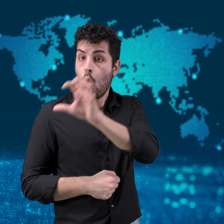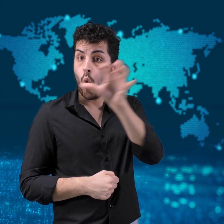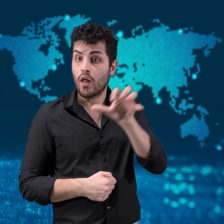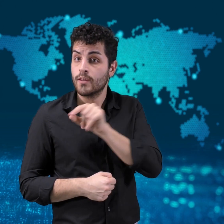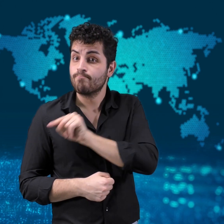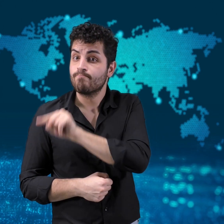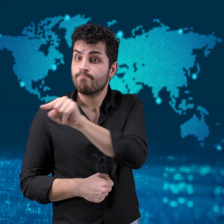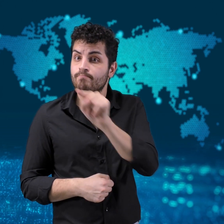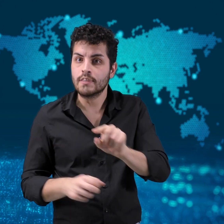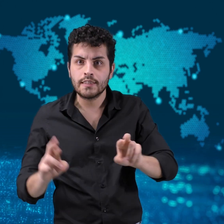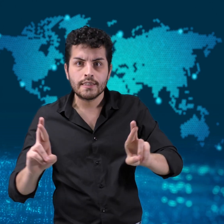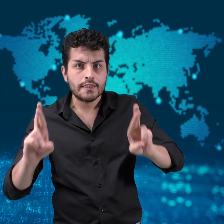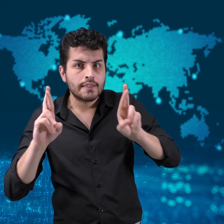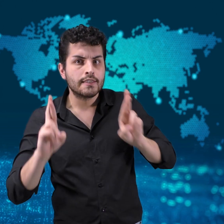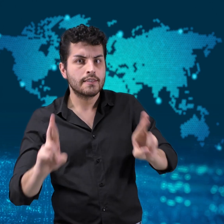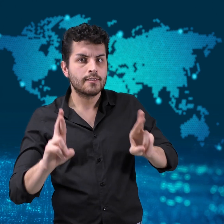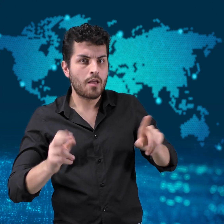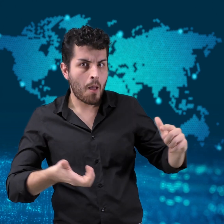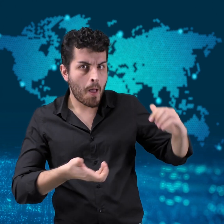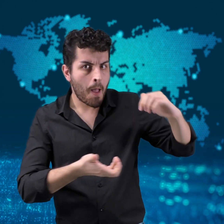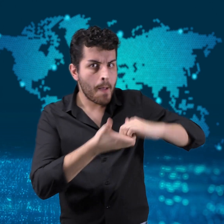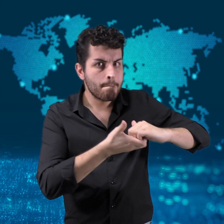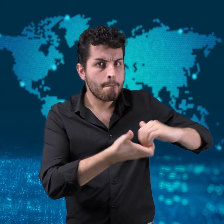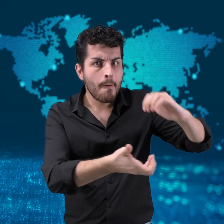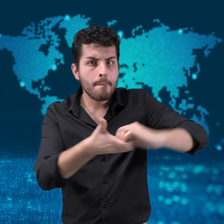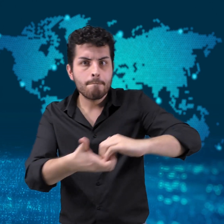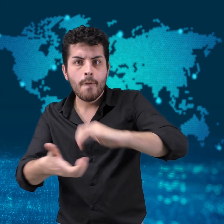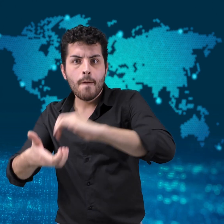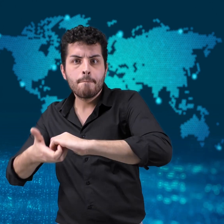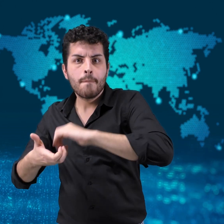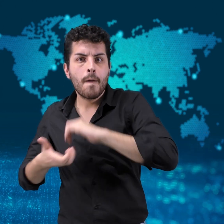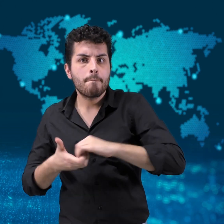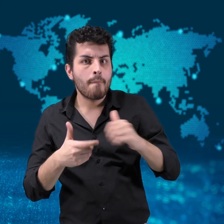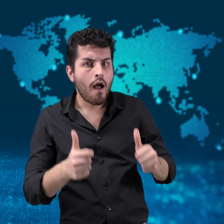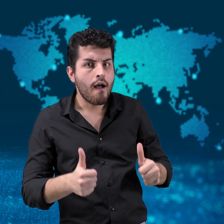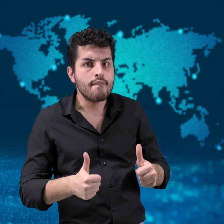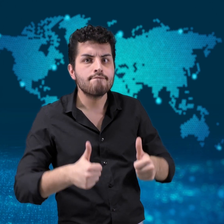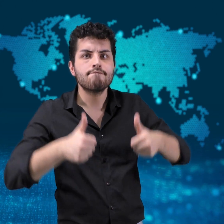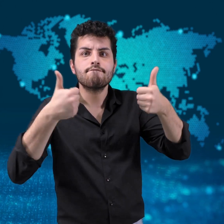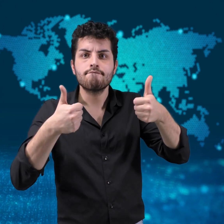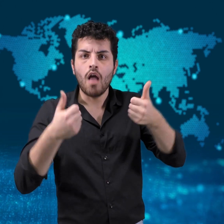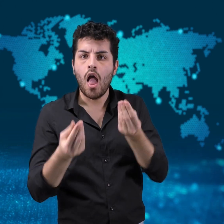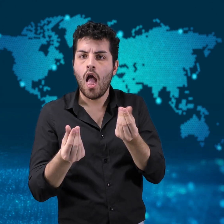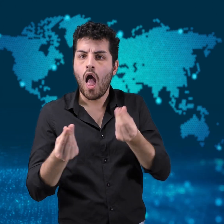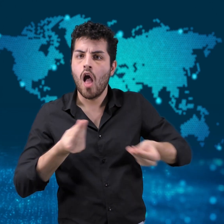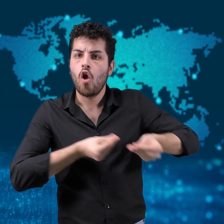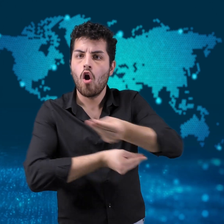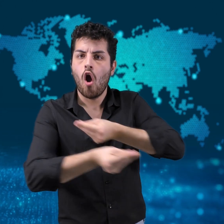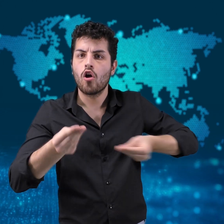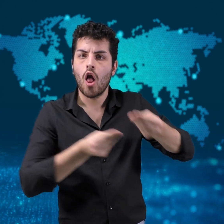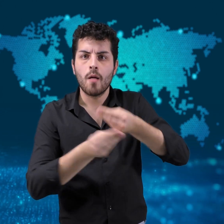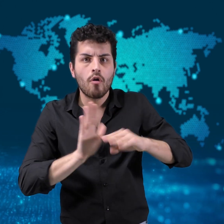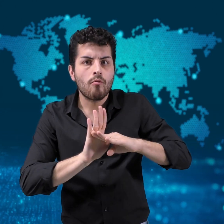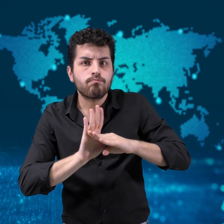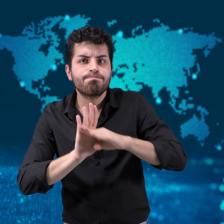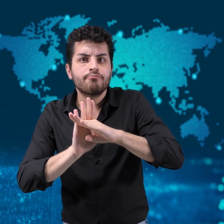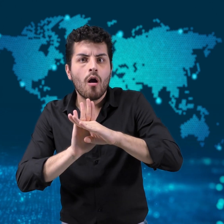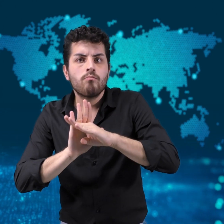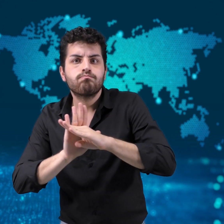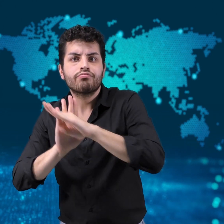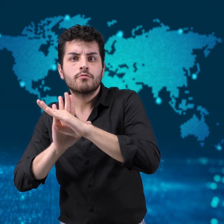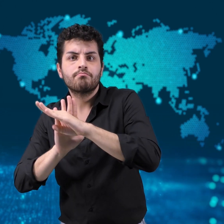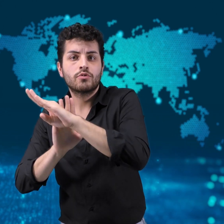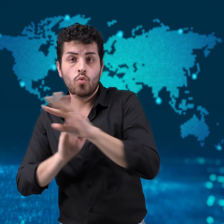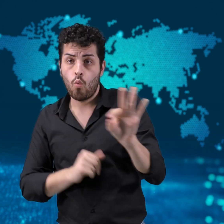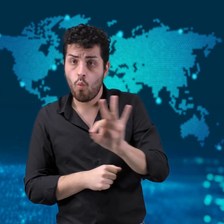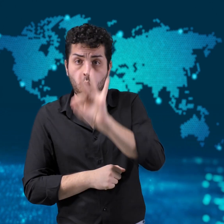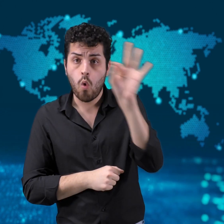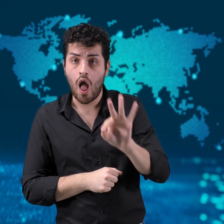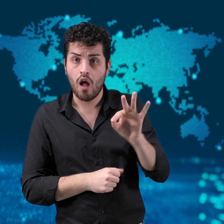The countries hope the agreement will help boost their economies,